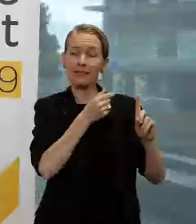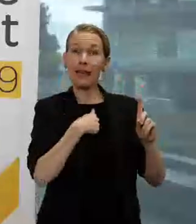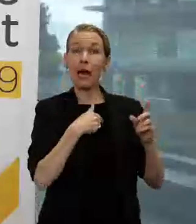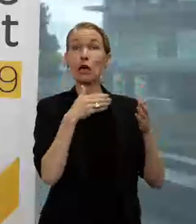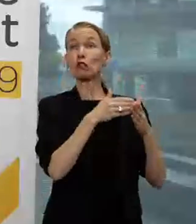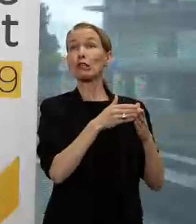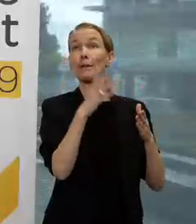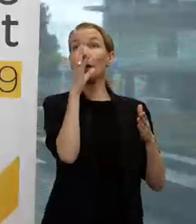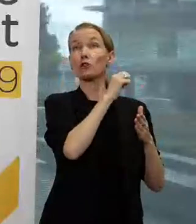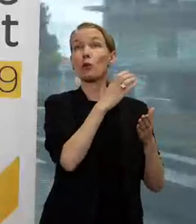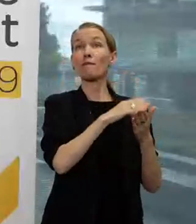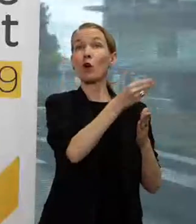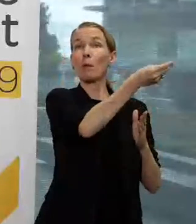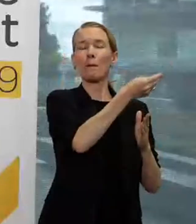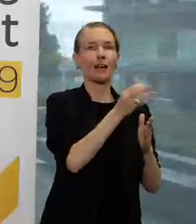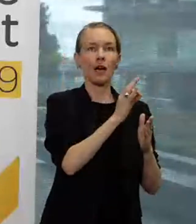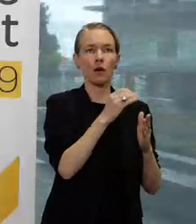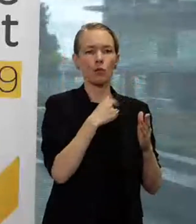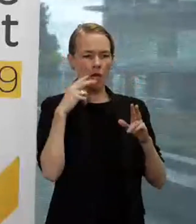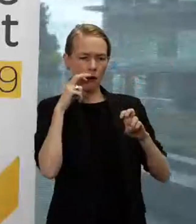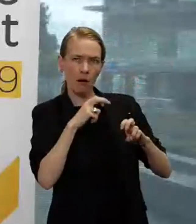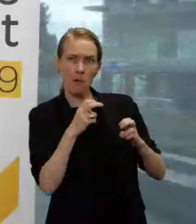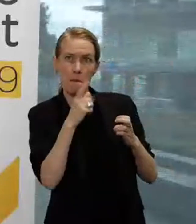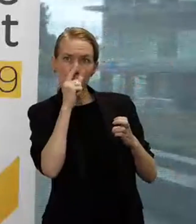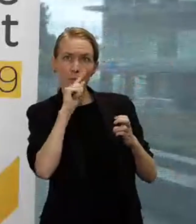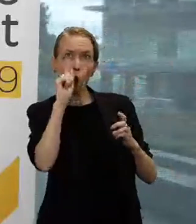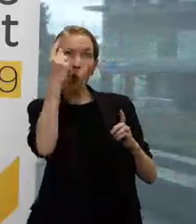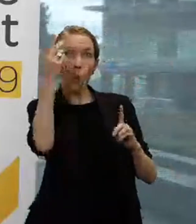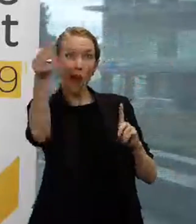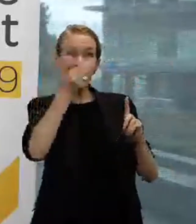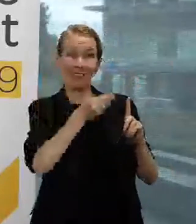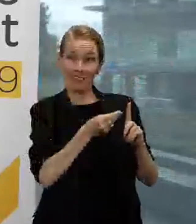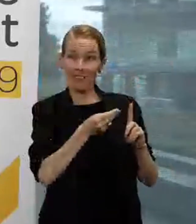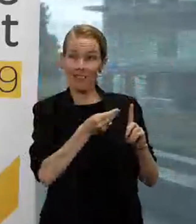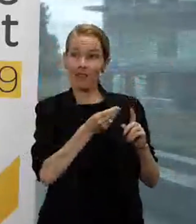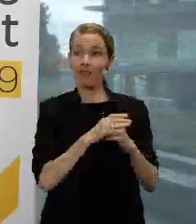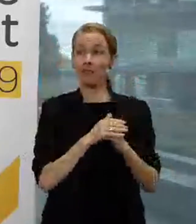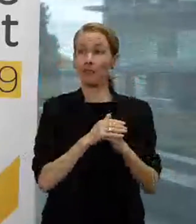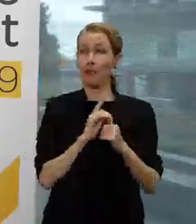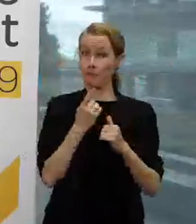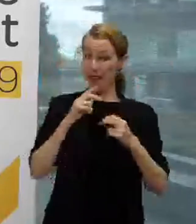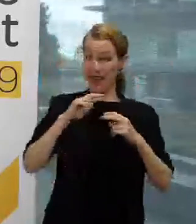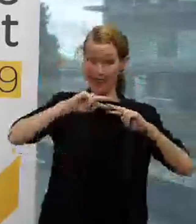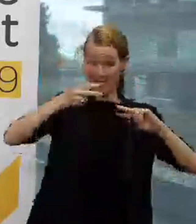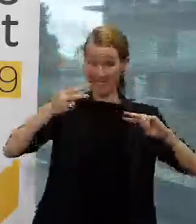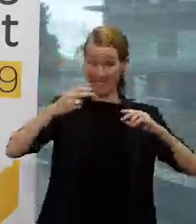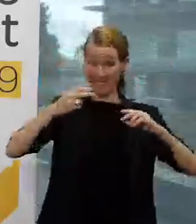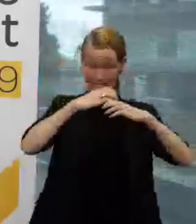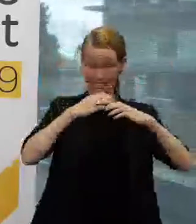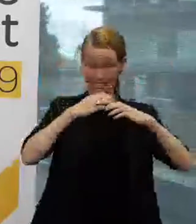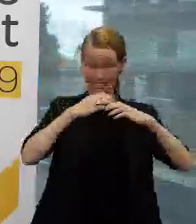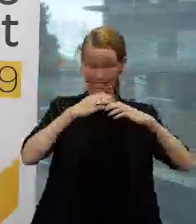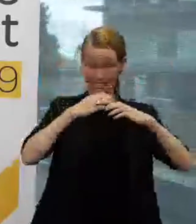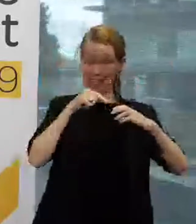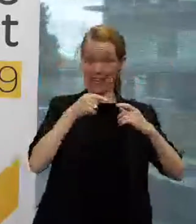But certainly, the genomic test, the whole genome sequencing will be helpful in terms of identifying